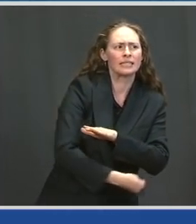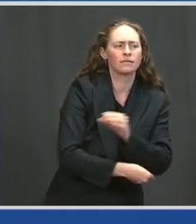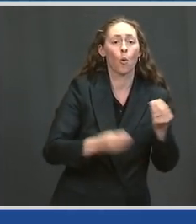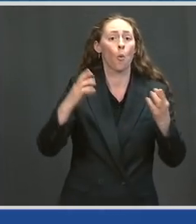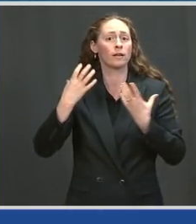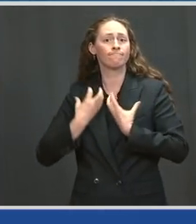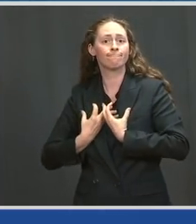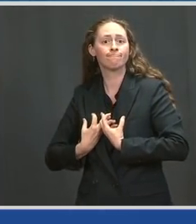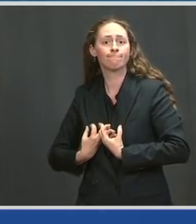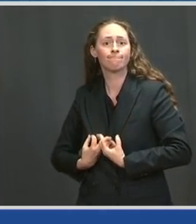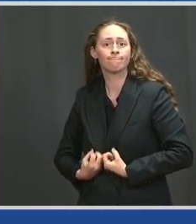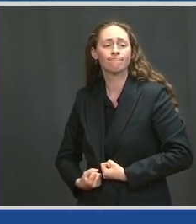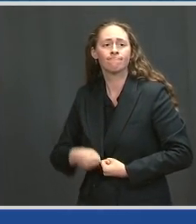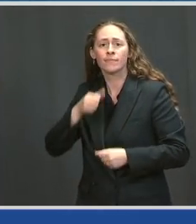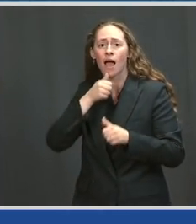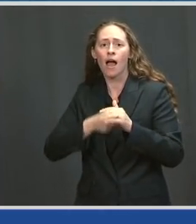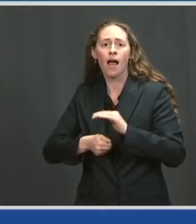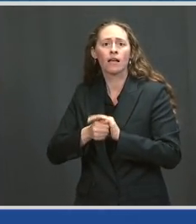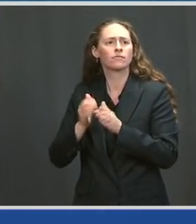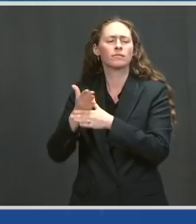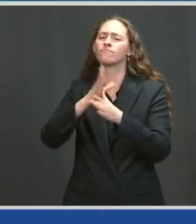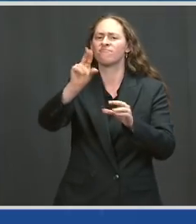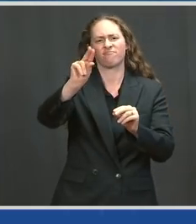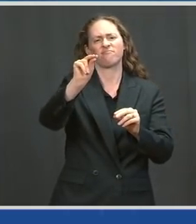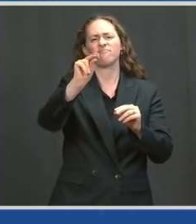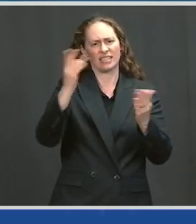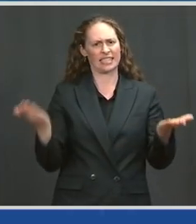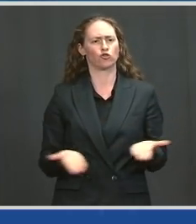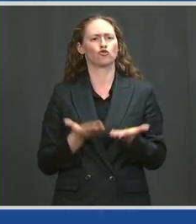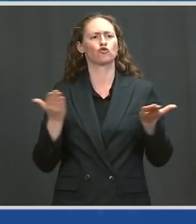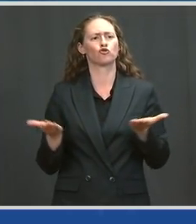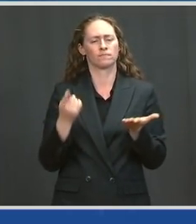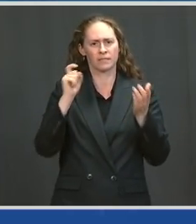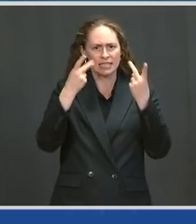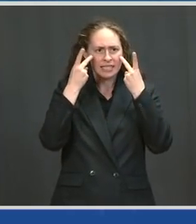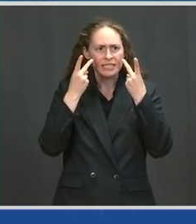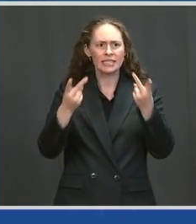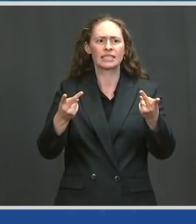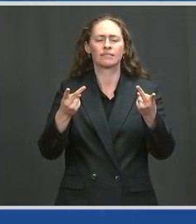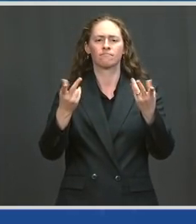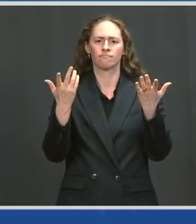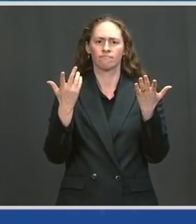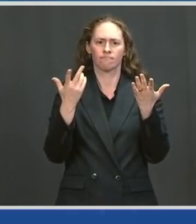And so it is here, and so it is here only, only with truth can come healing,